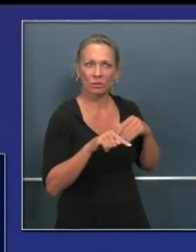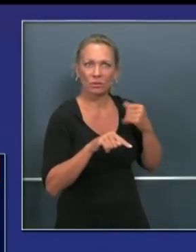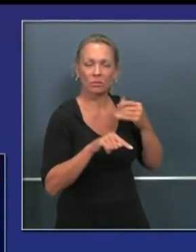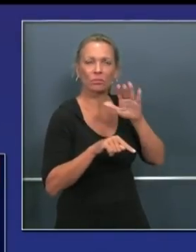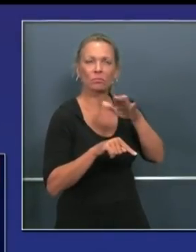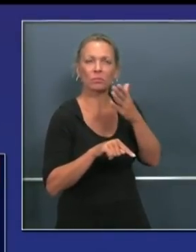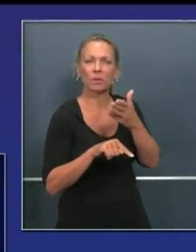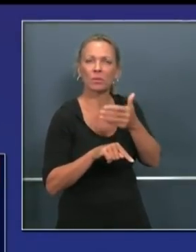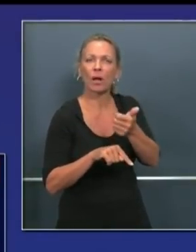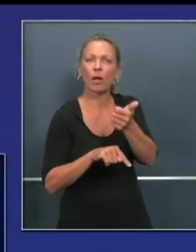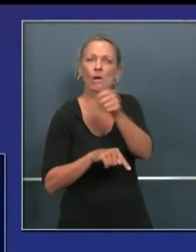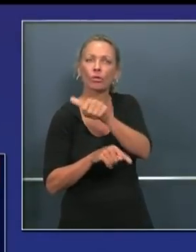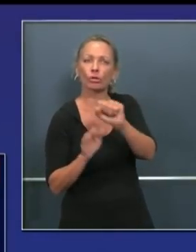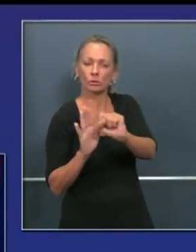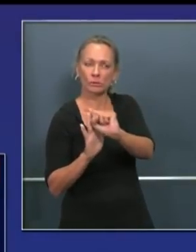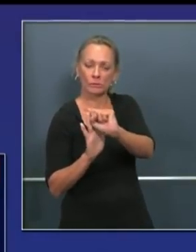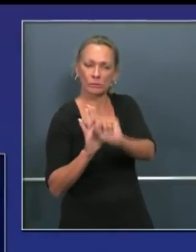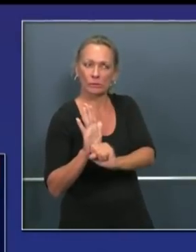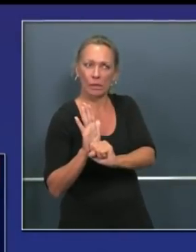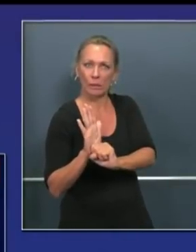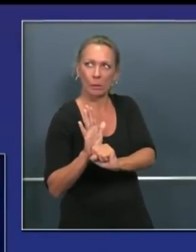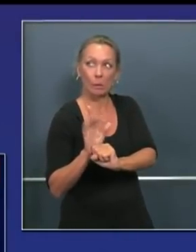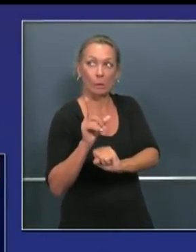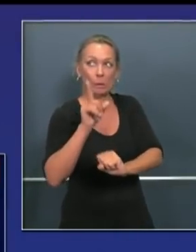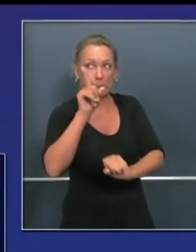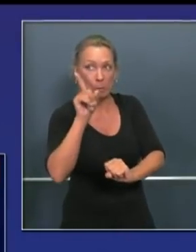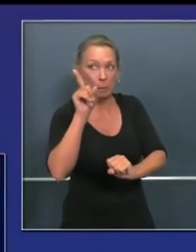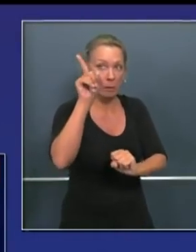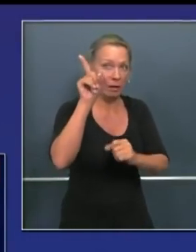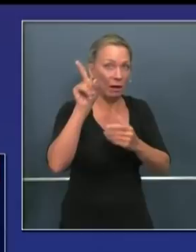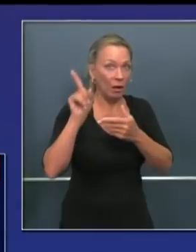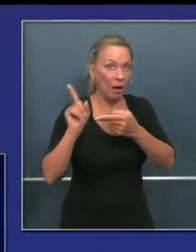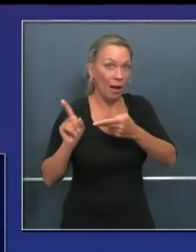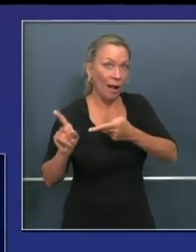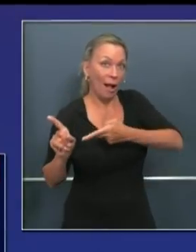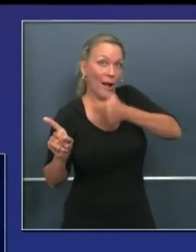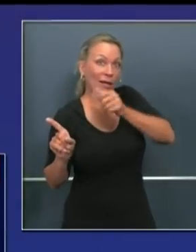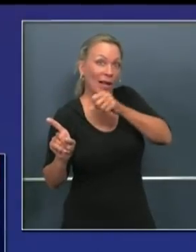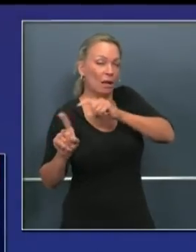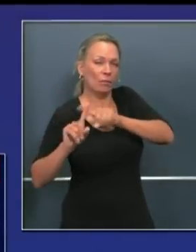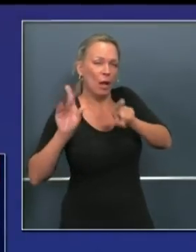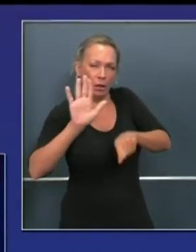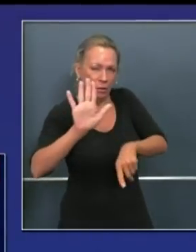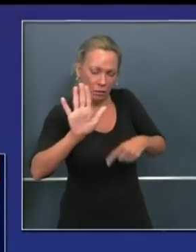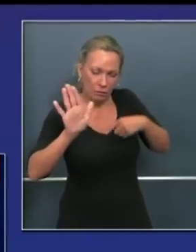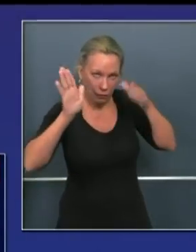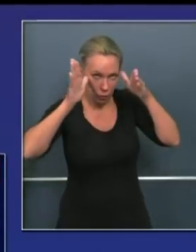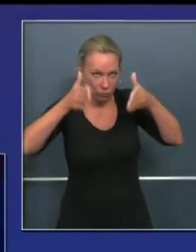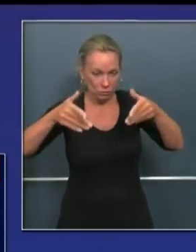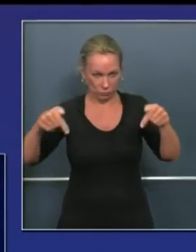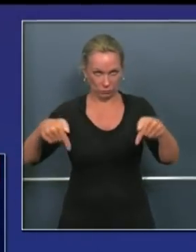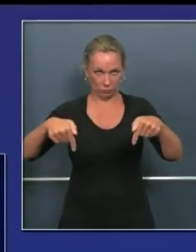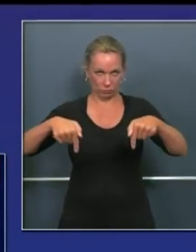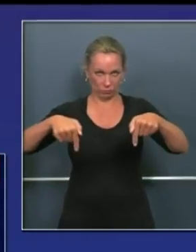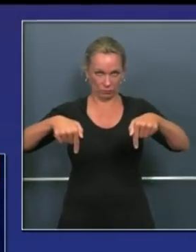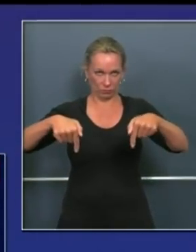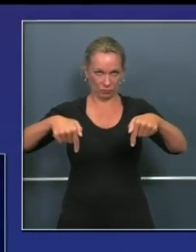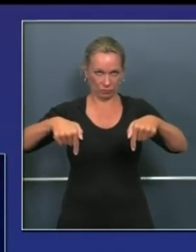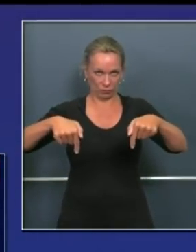LINE. AND THAT IS WHY, AGAIN, THIS MANDATORY MASK REQUIREMENT IS IN EFFECT.